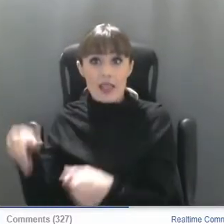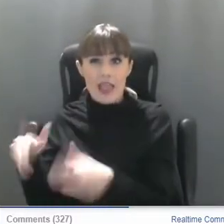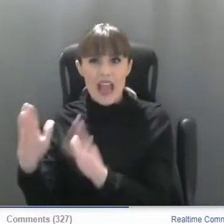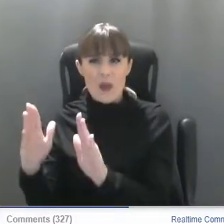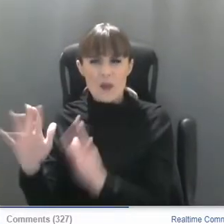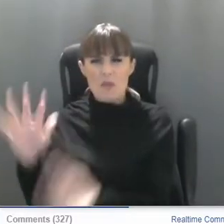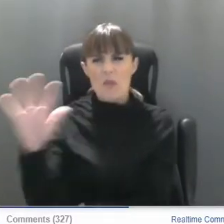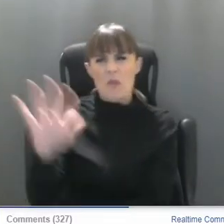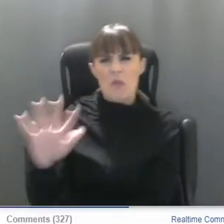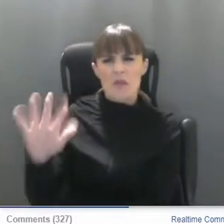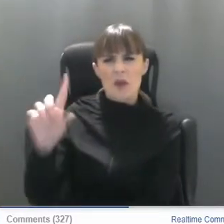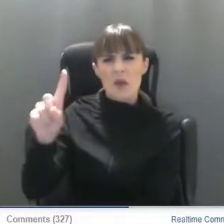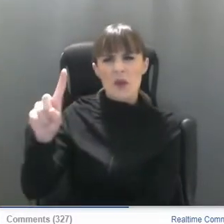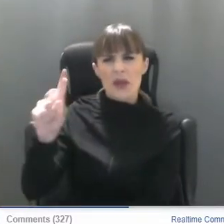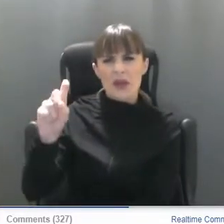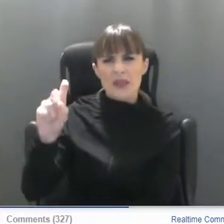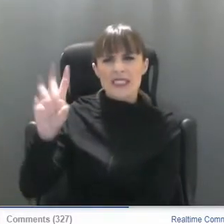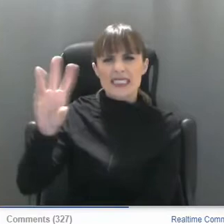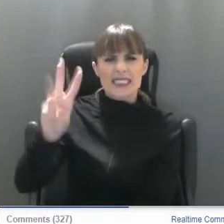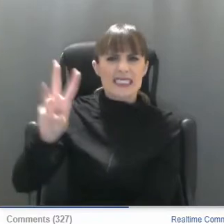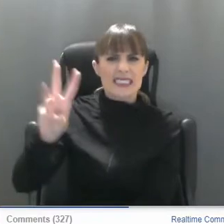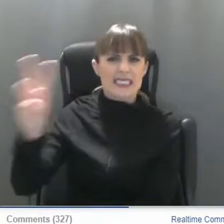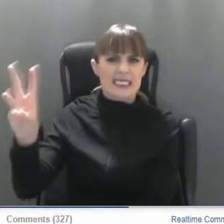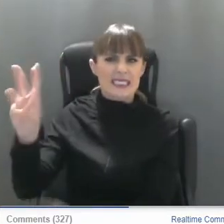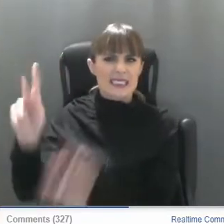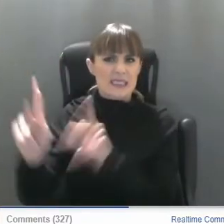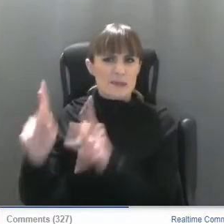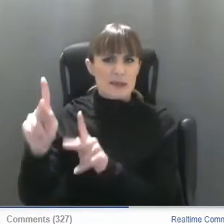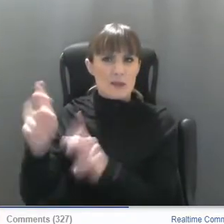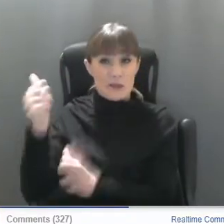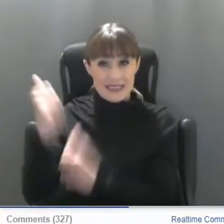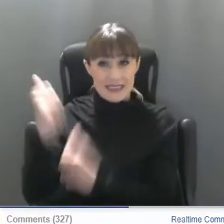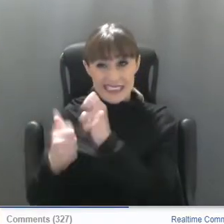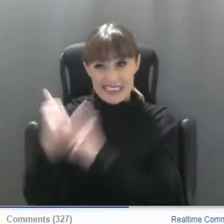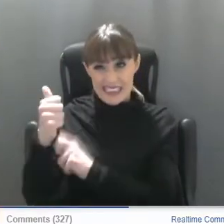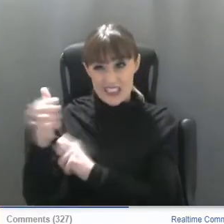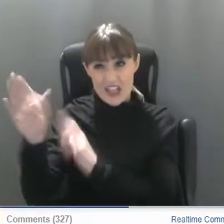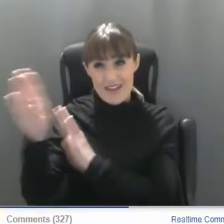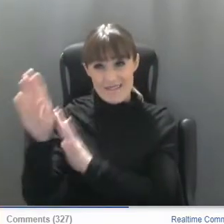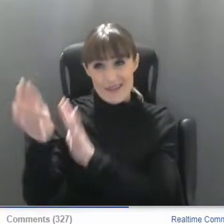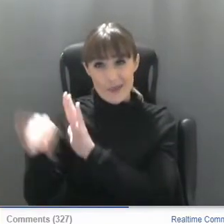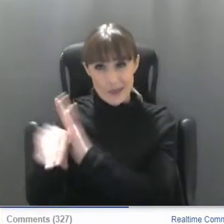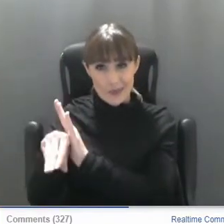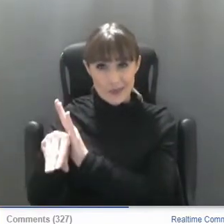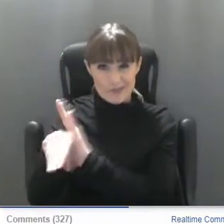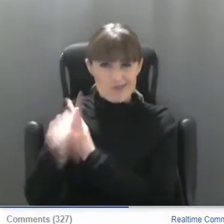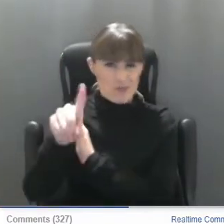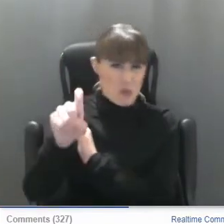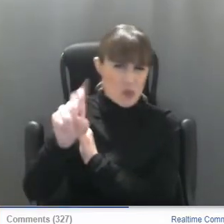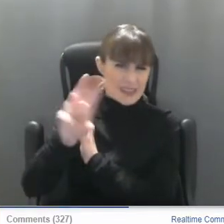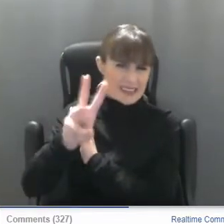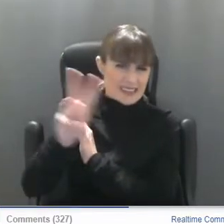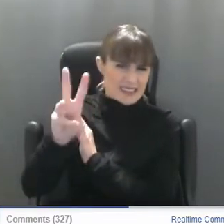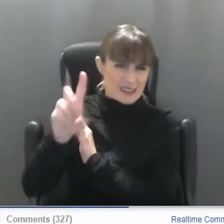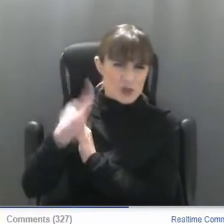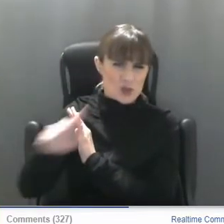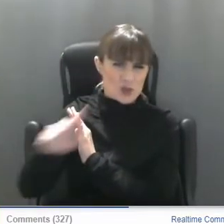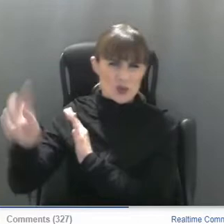per half-hour, between that. Maybe 200 or so? Let's see if we can get a glimpse